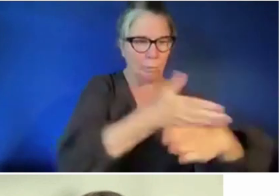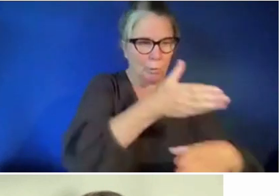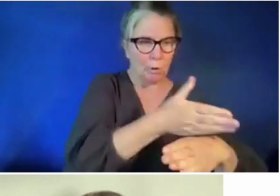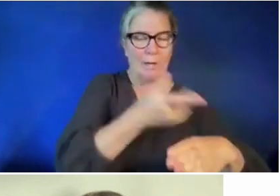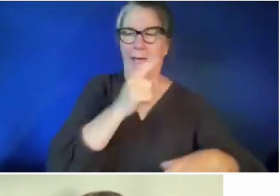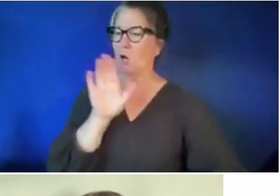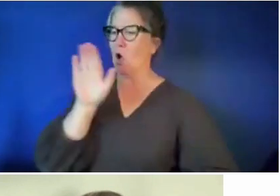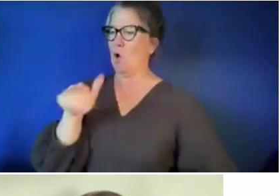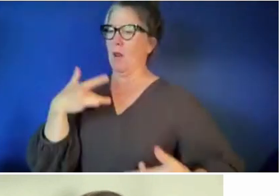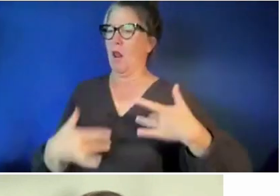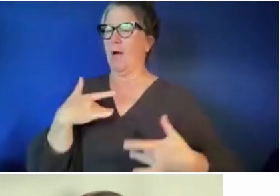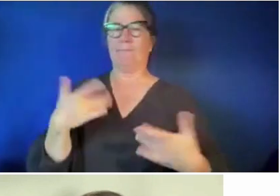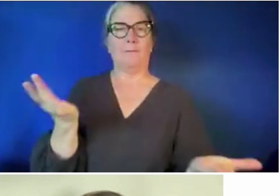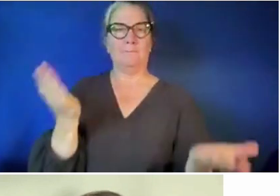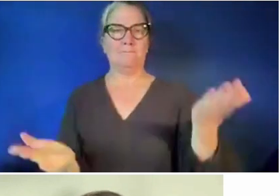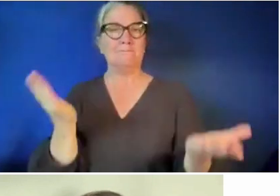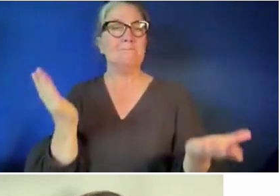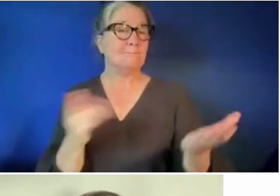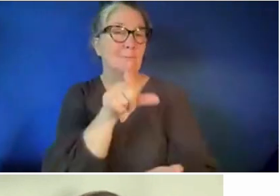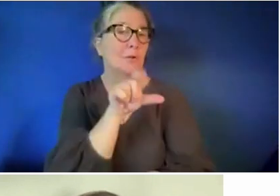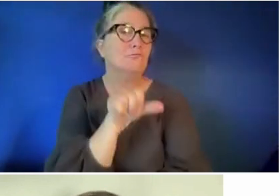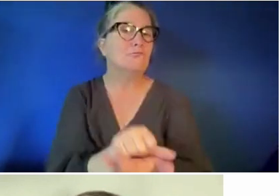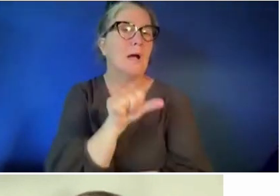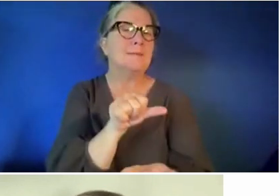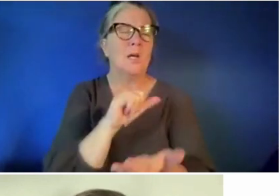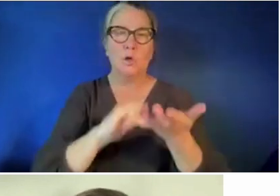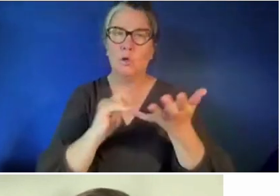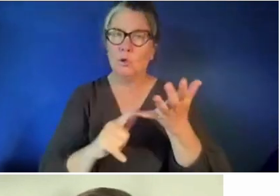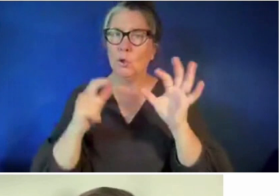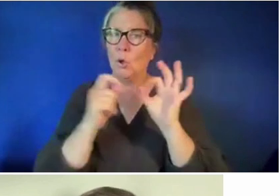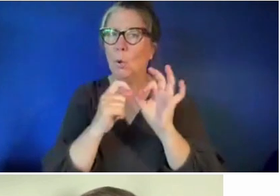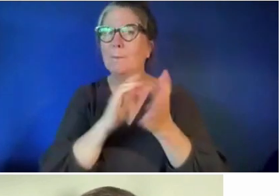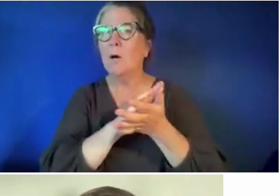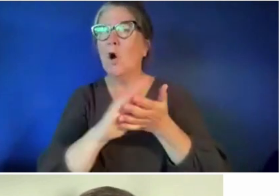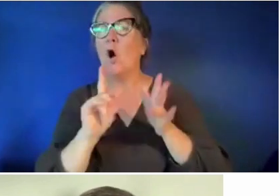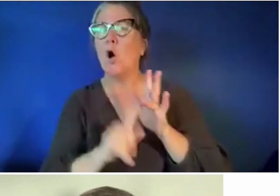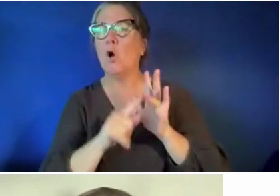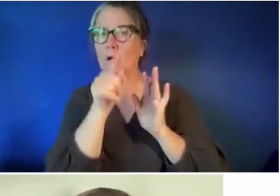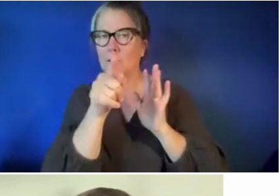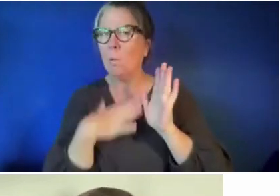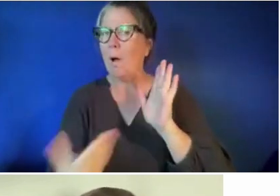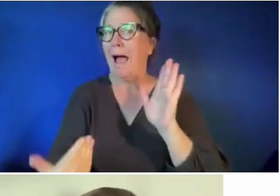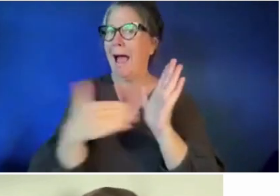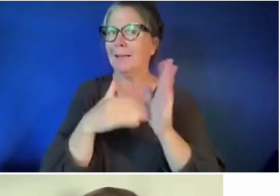And Subho, do you have something to add specifically on how teams can help create that culture?